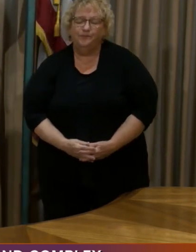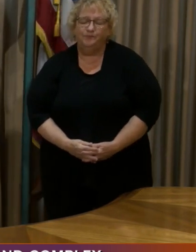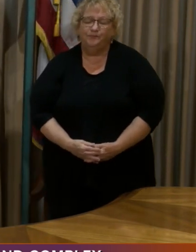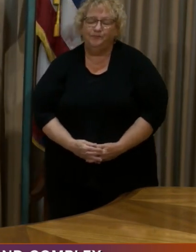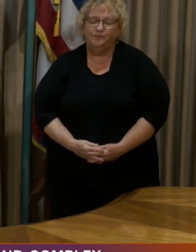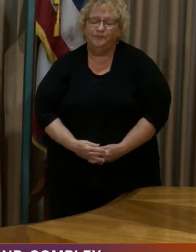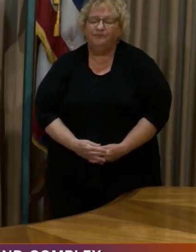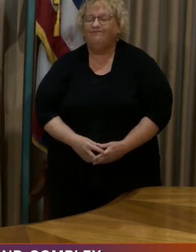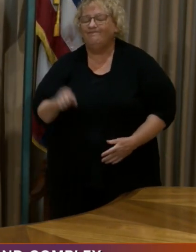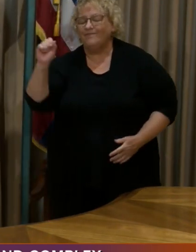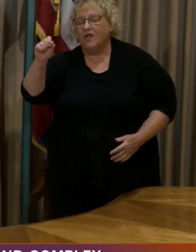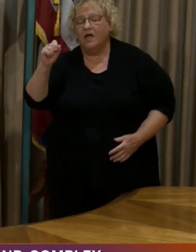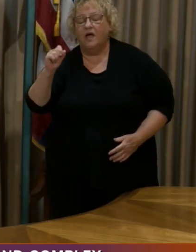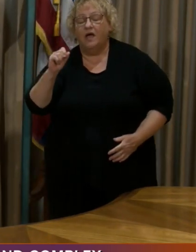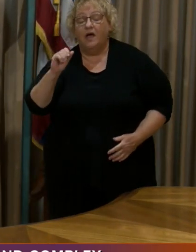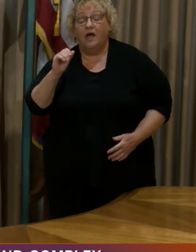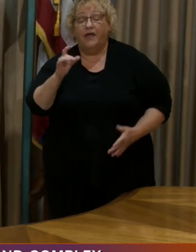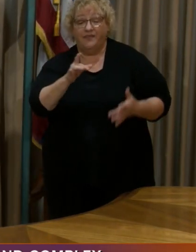IS THIS BETTER? I'M SORRY. OKAY. THANKS.